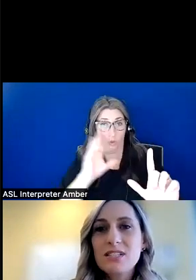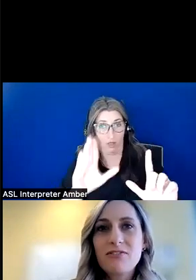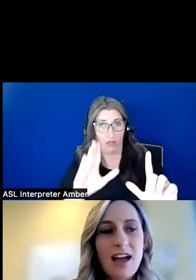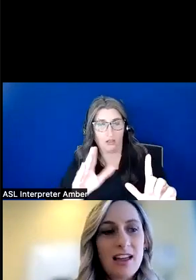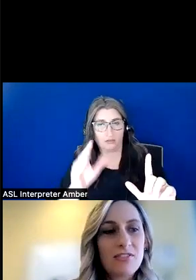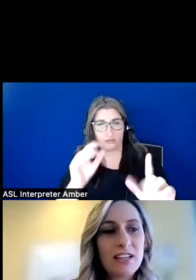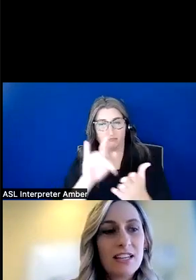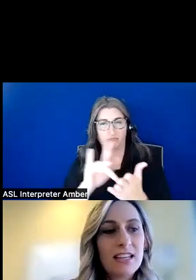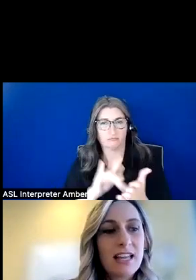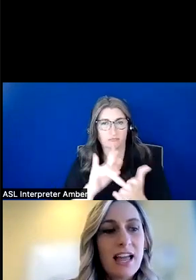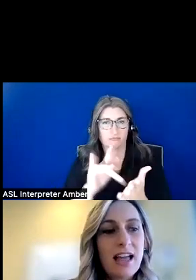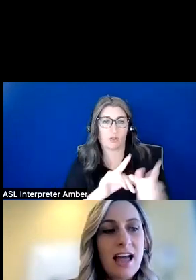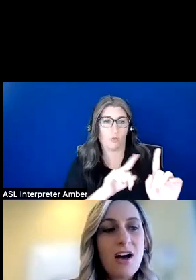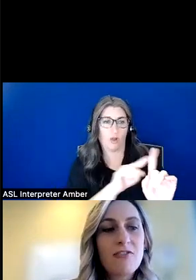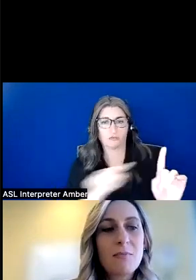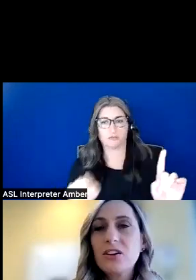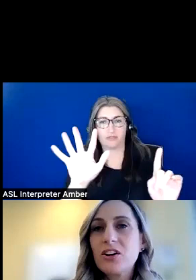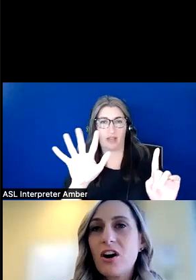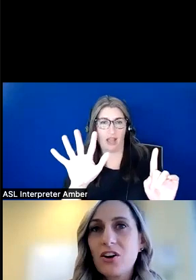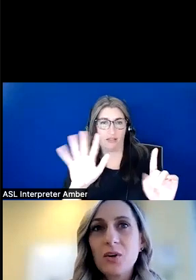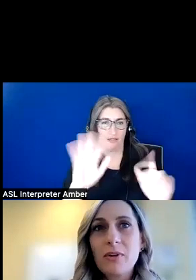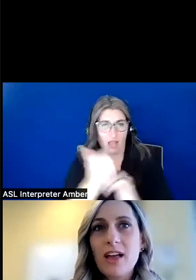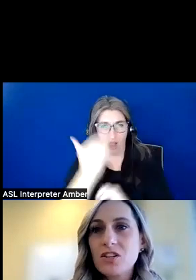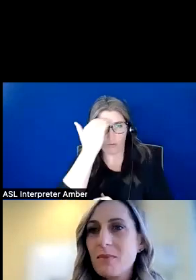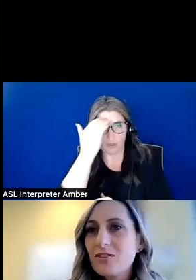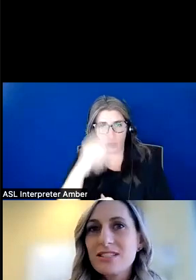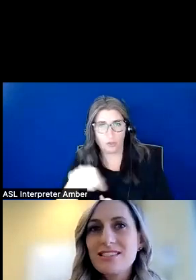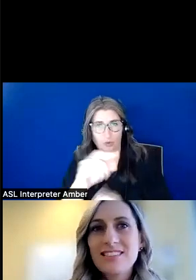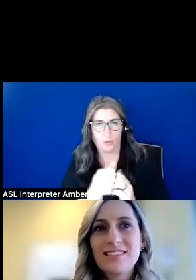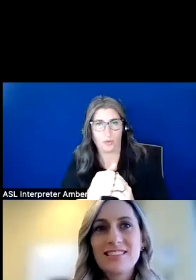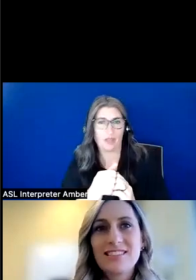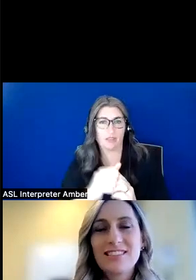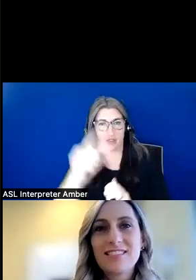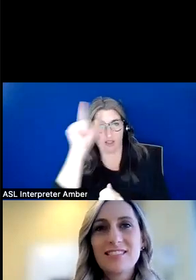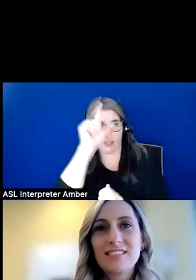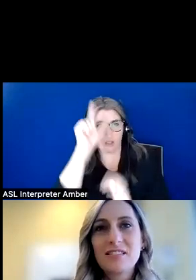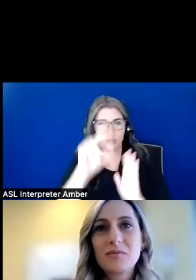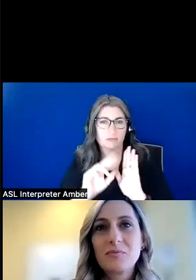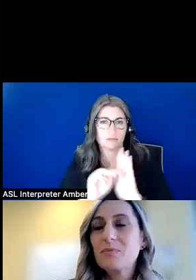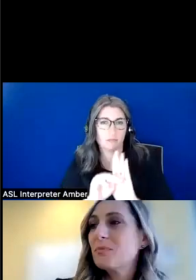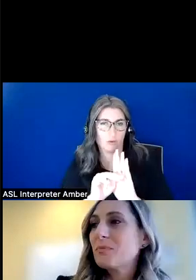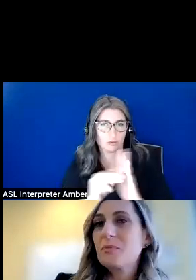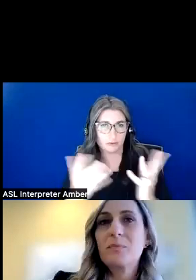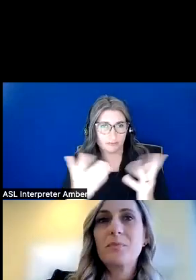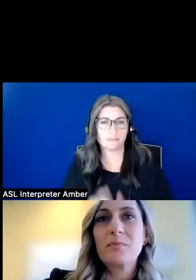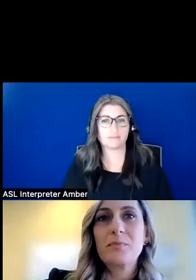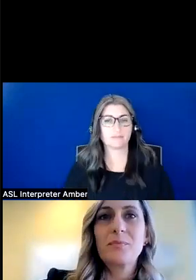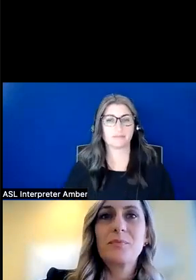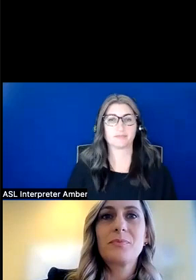1 to 5, how familiar are you with logic models?